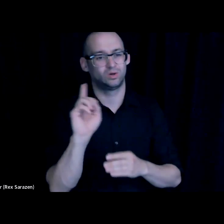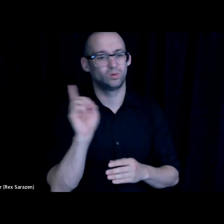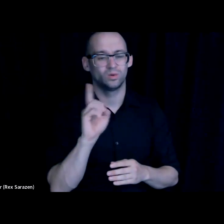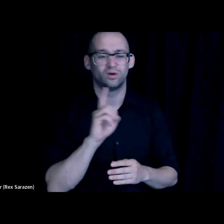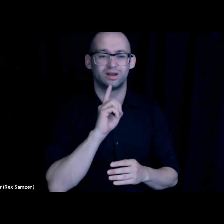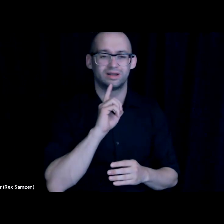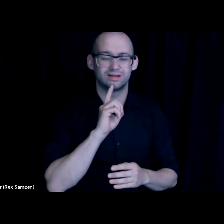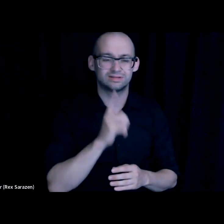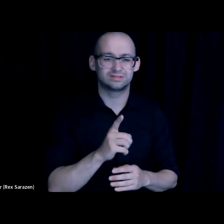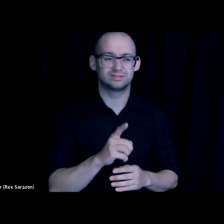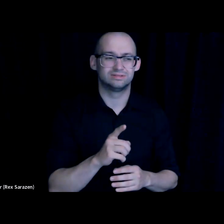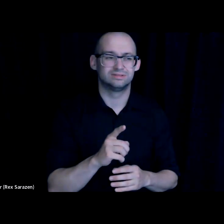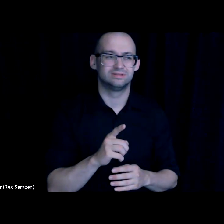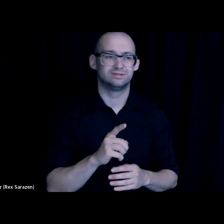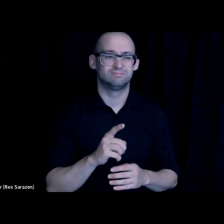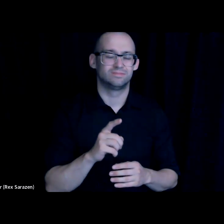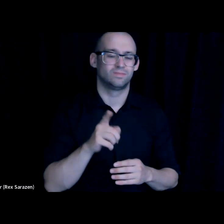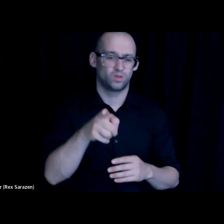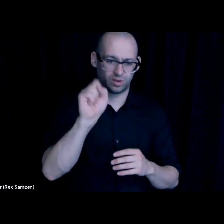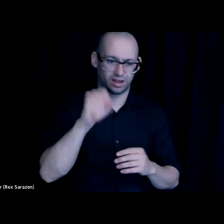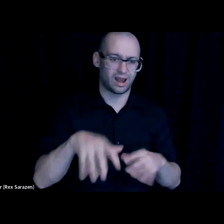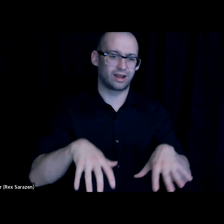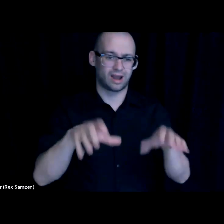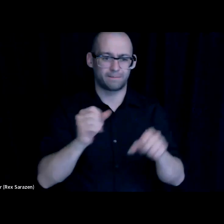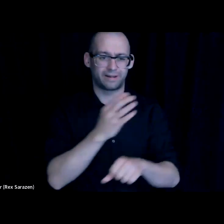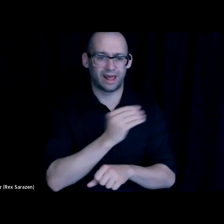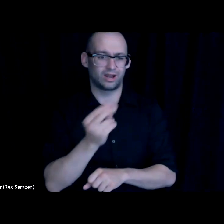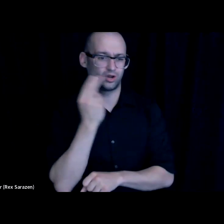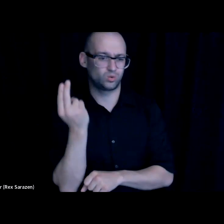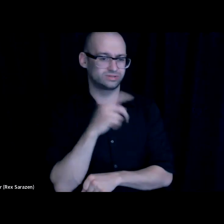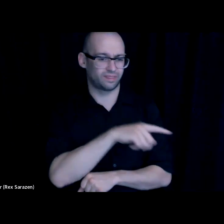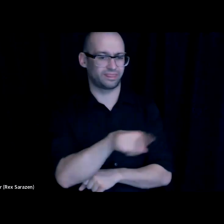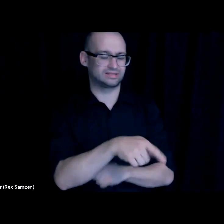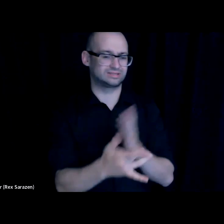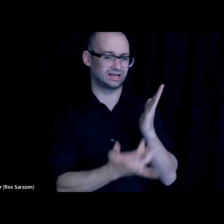of that you can adopt and use into your classroom today, using the the guidance documents. So